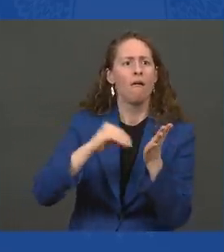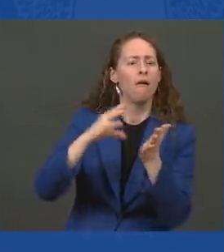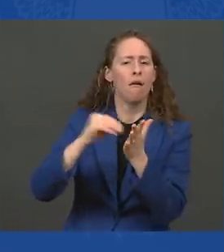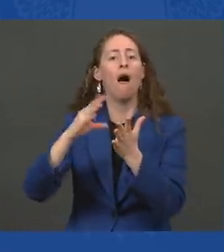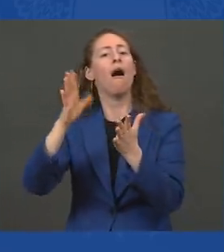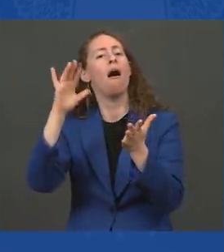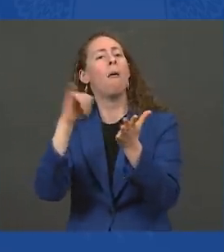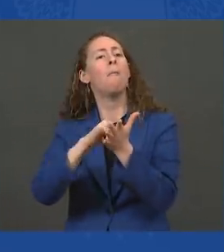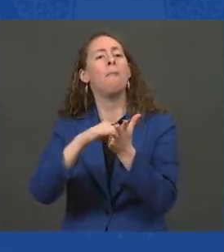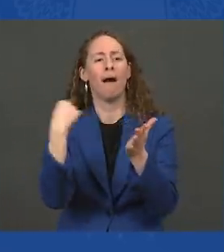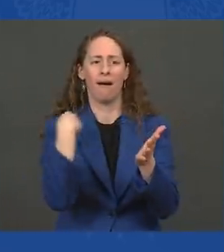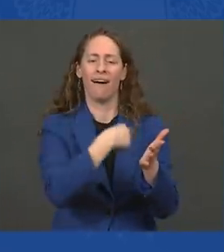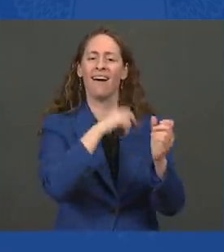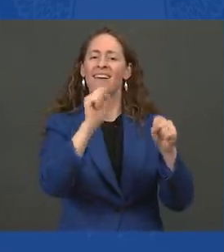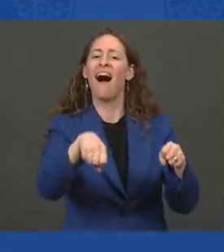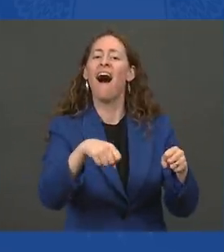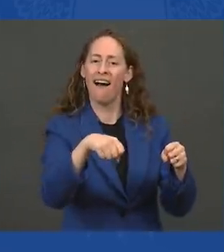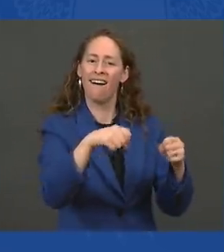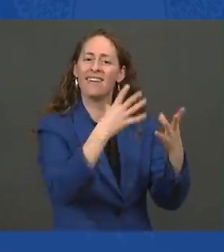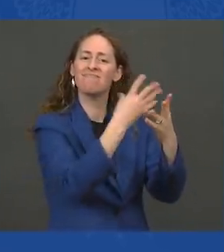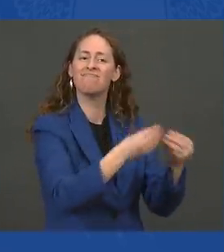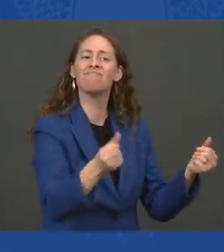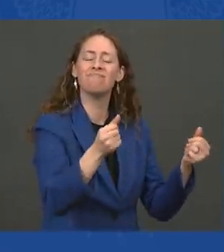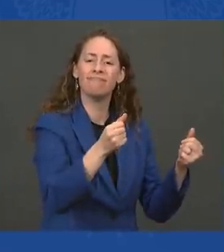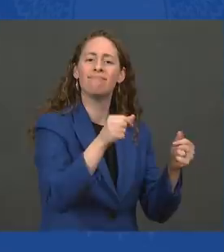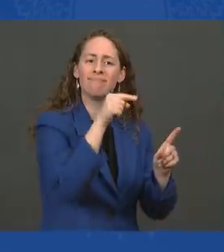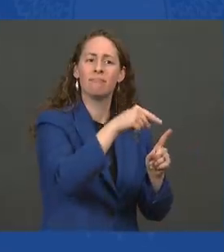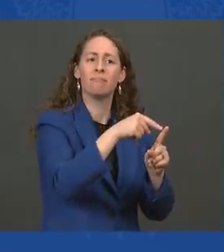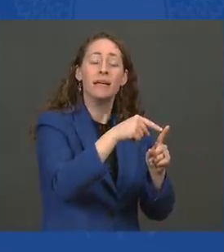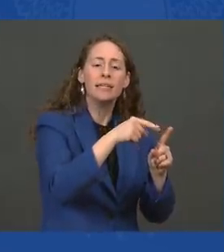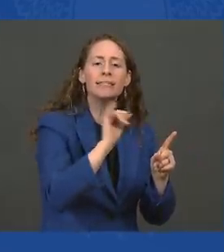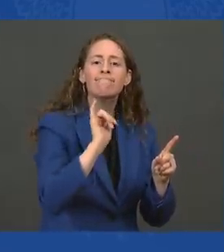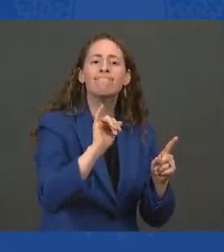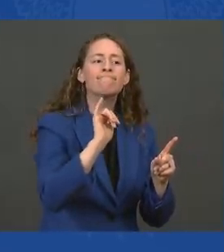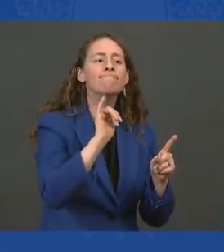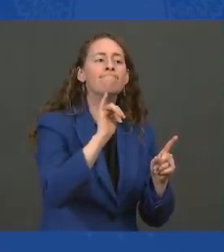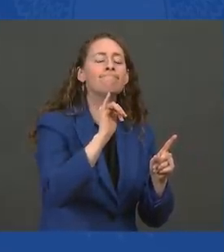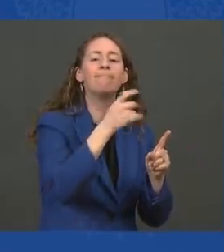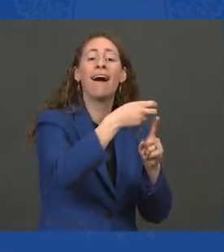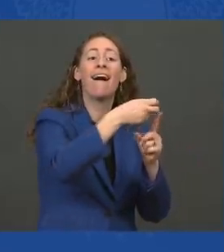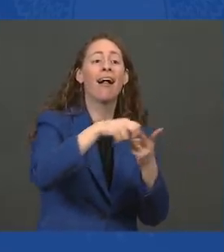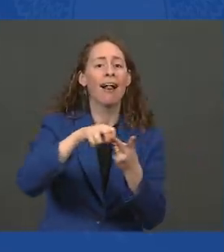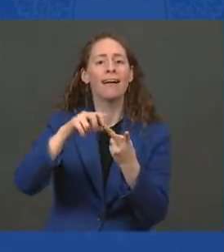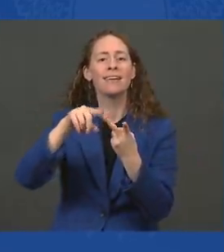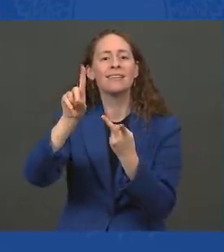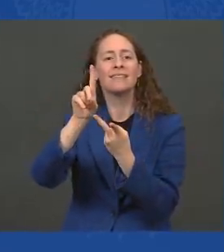the Delta variant. But we took action, and now we're seeing deaths from Delta come down.